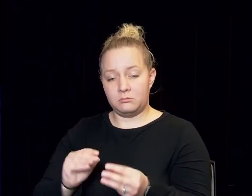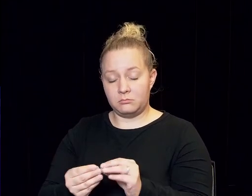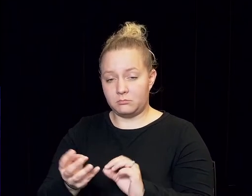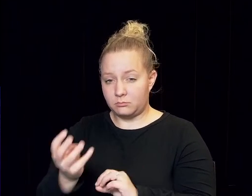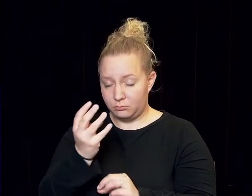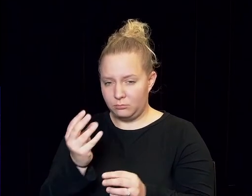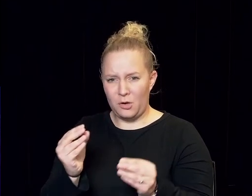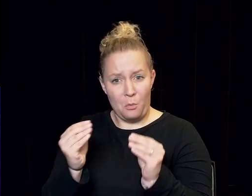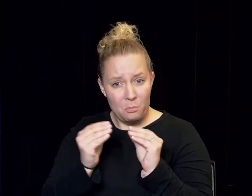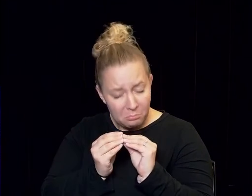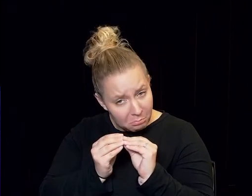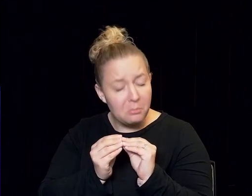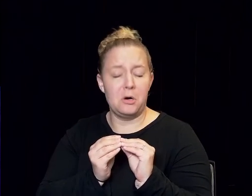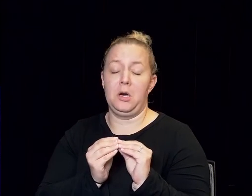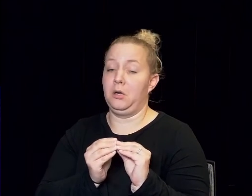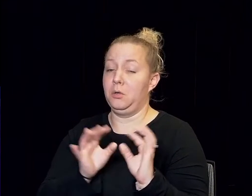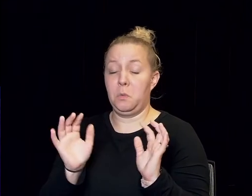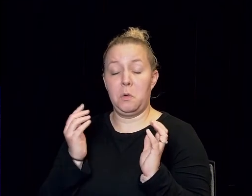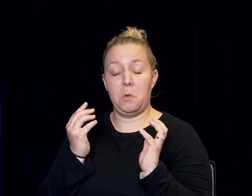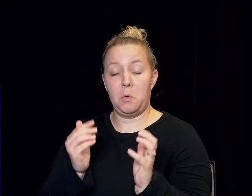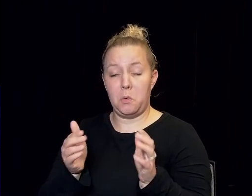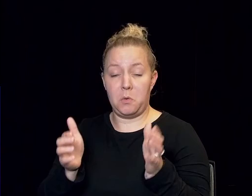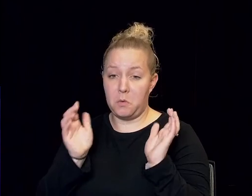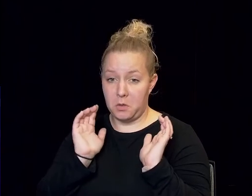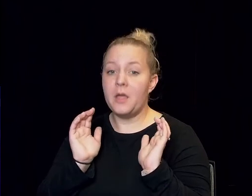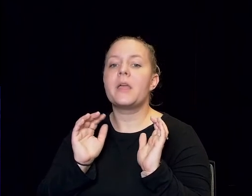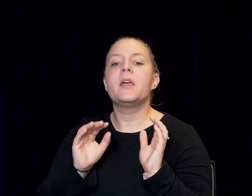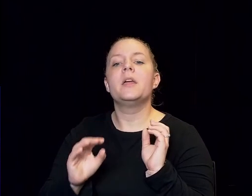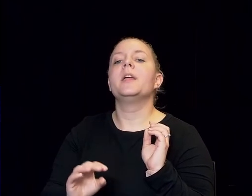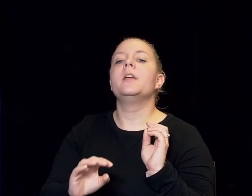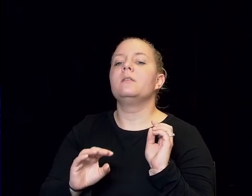Right here, I'm gonna start with what's in the parentheses. So, I'm gonna treat this like